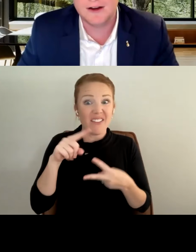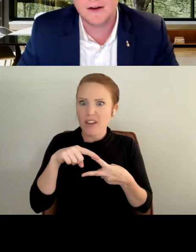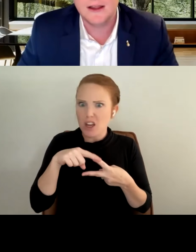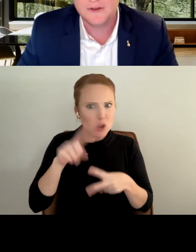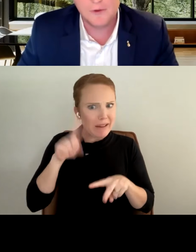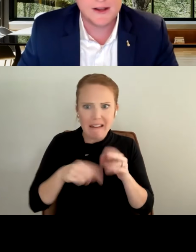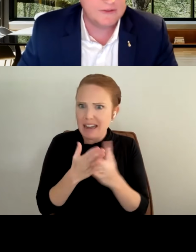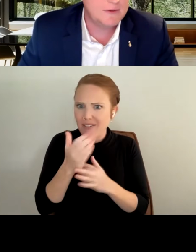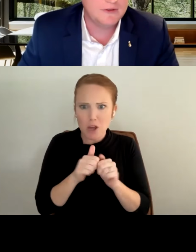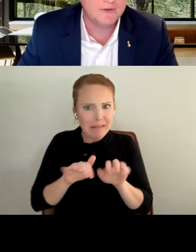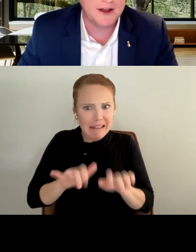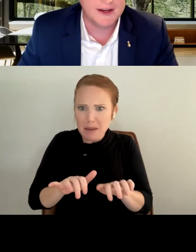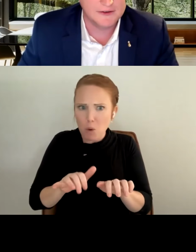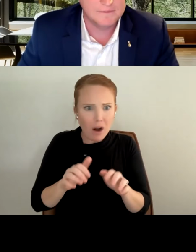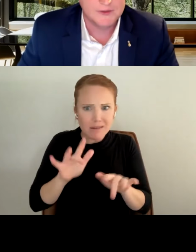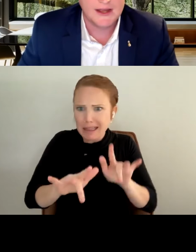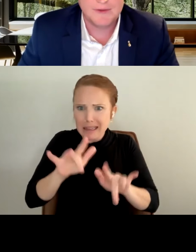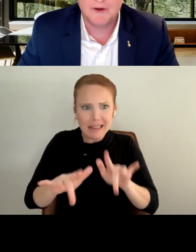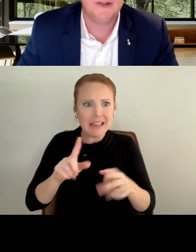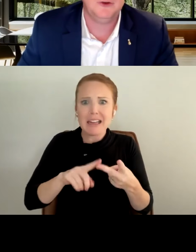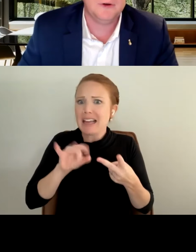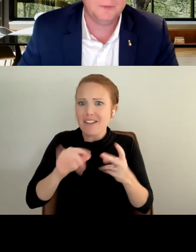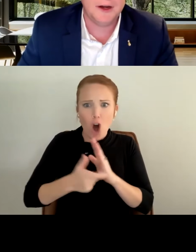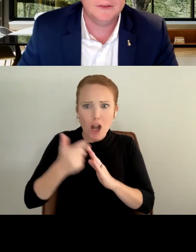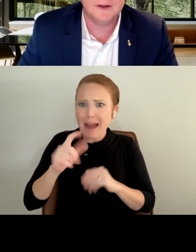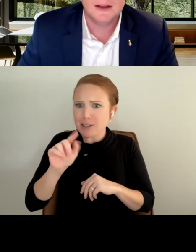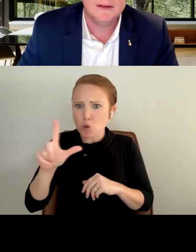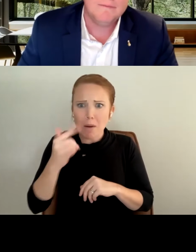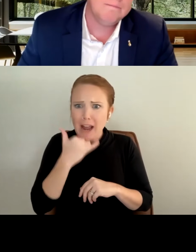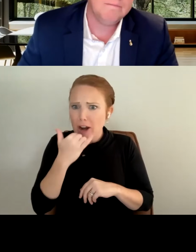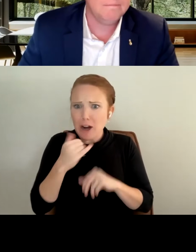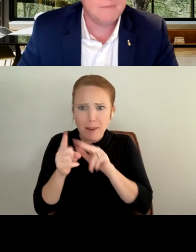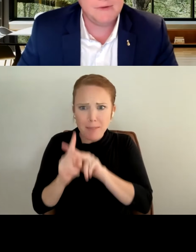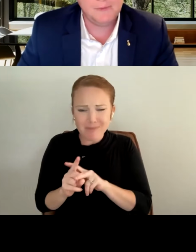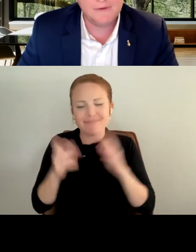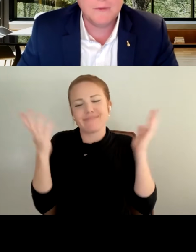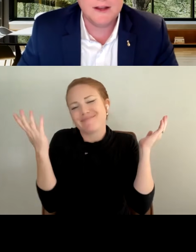reader, to run it and see what you can find. If you're not super experienced maybe spend a few